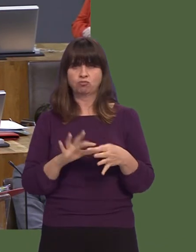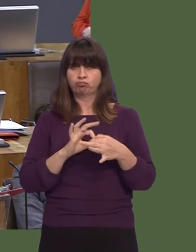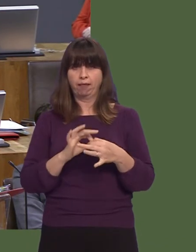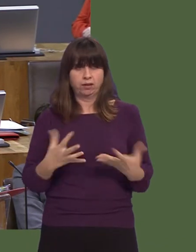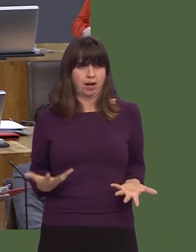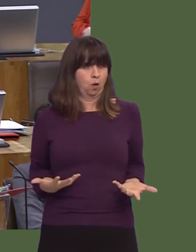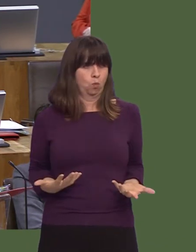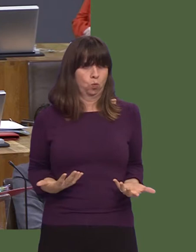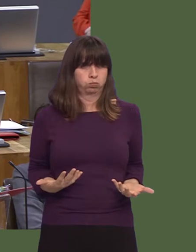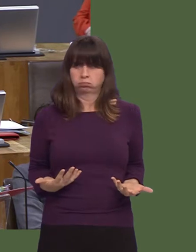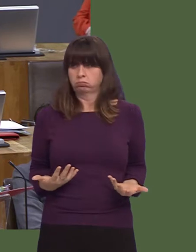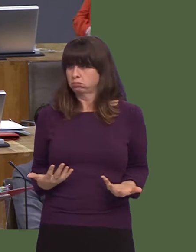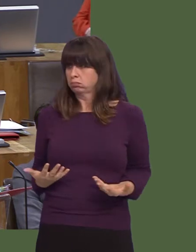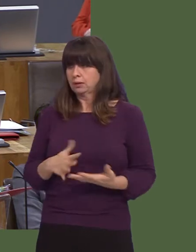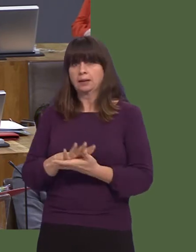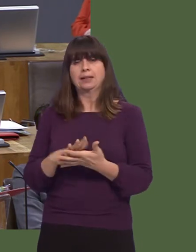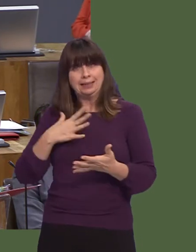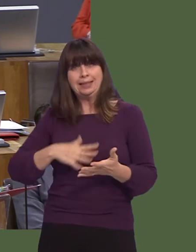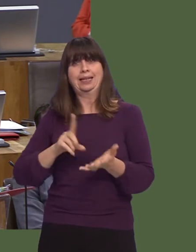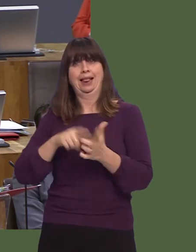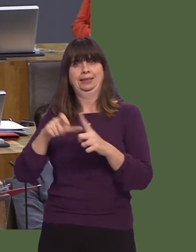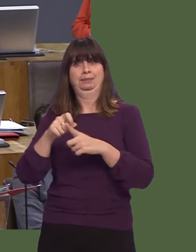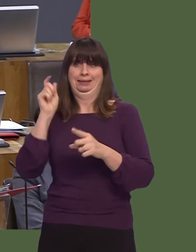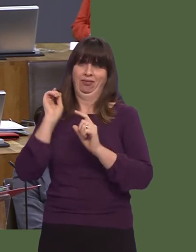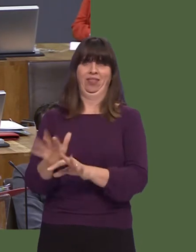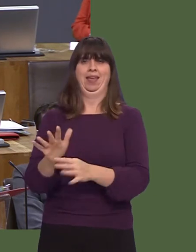that there is a development plan in place. But his point is well made. It is hugely important